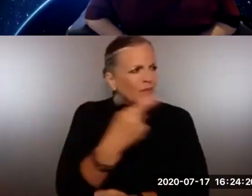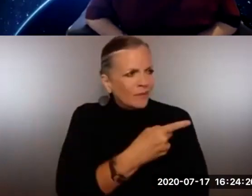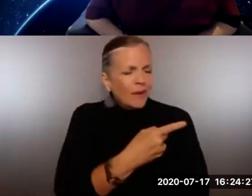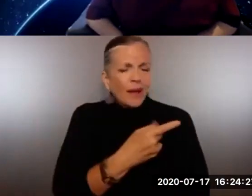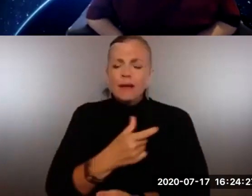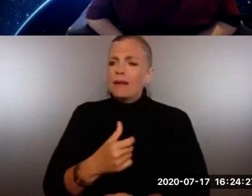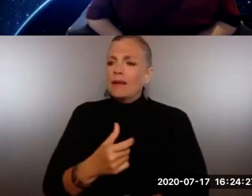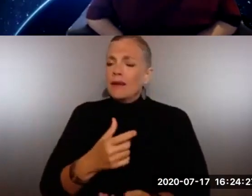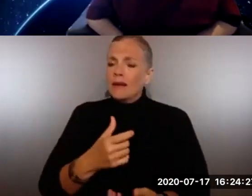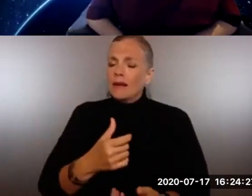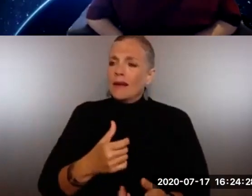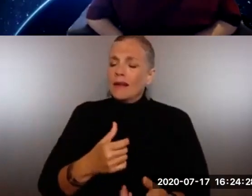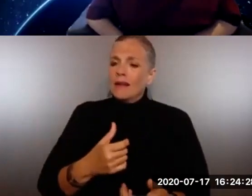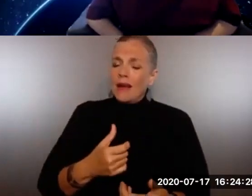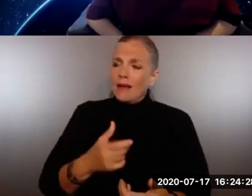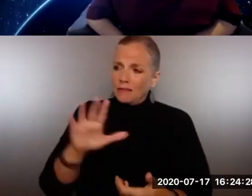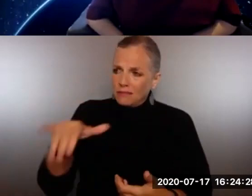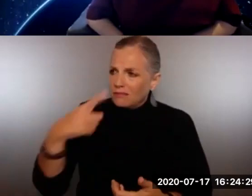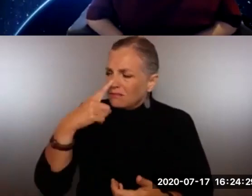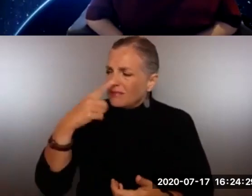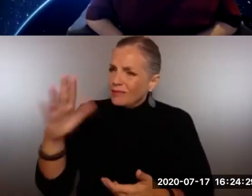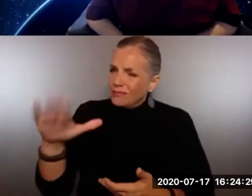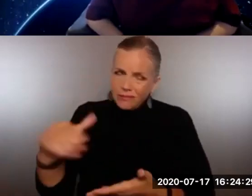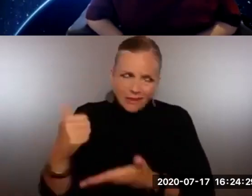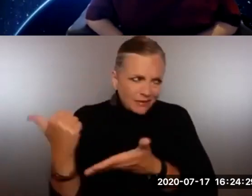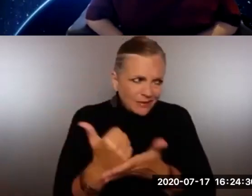and asked them to please intervene.